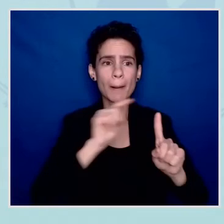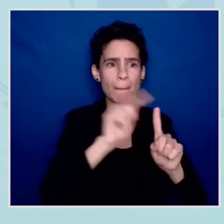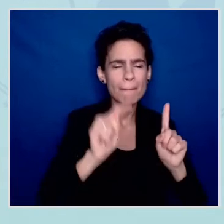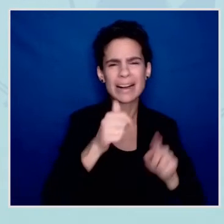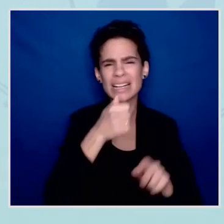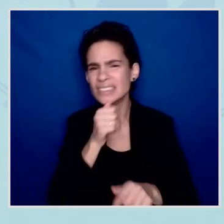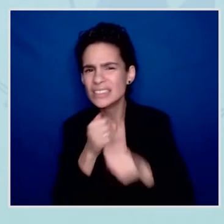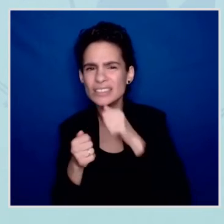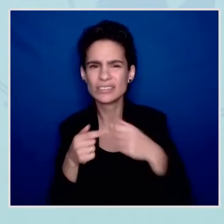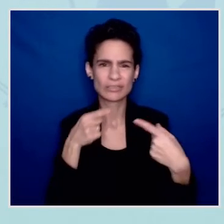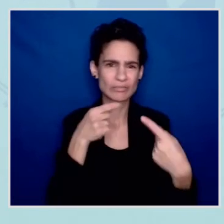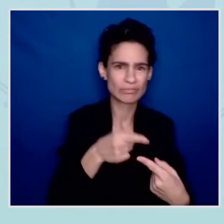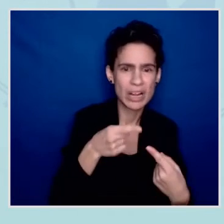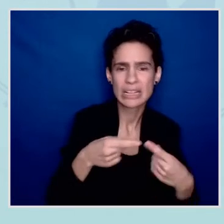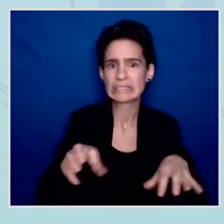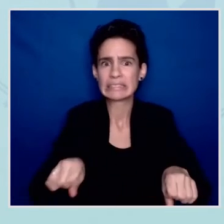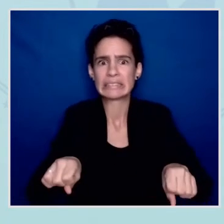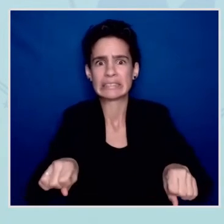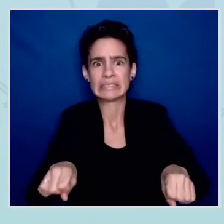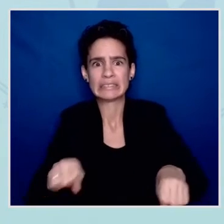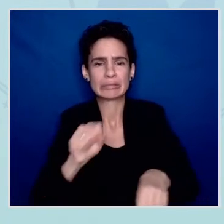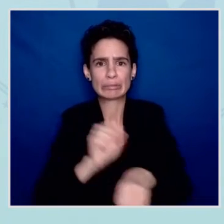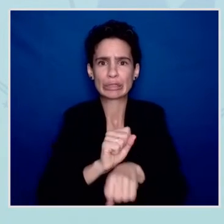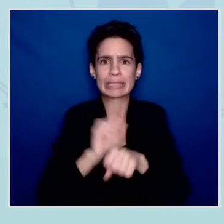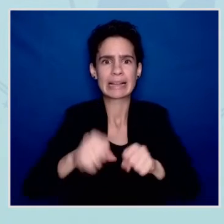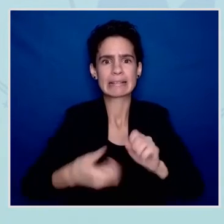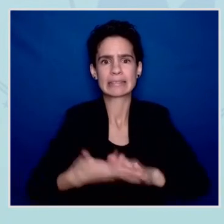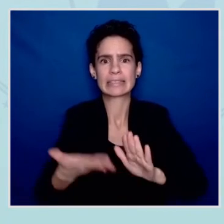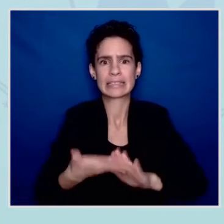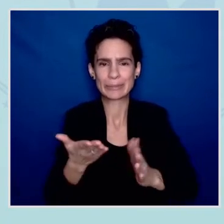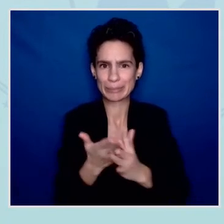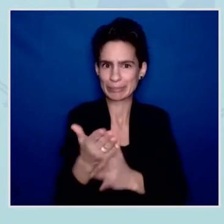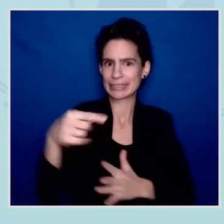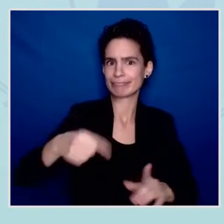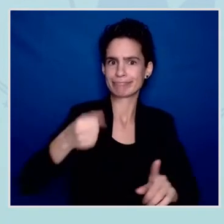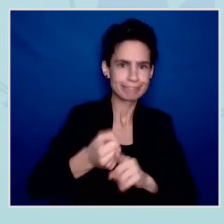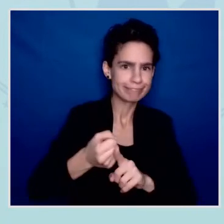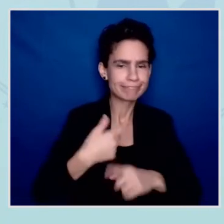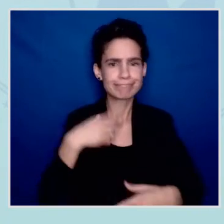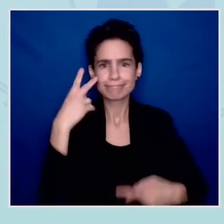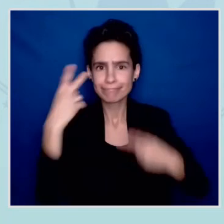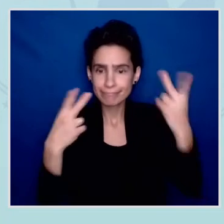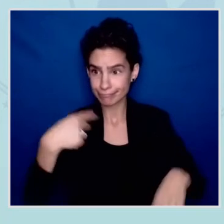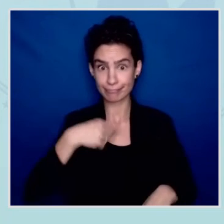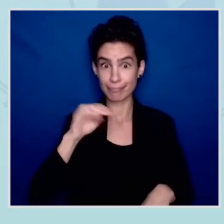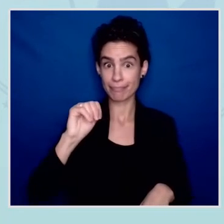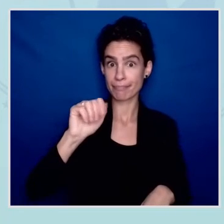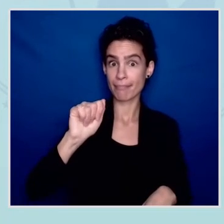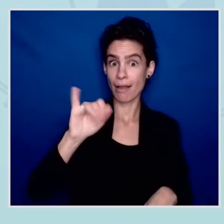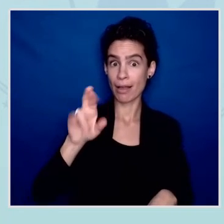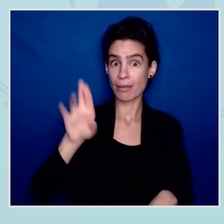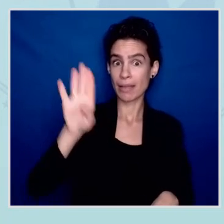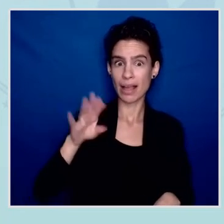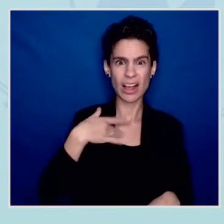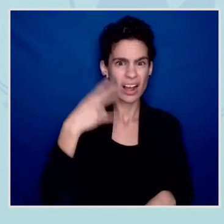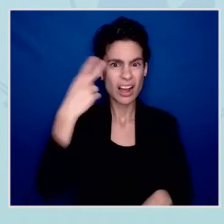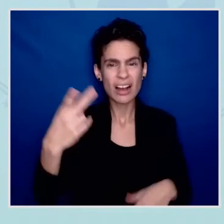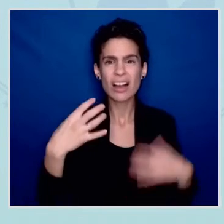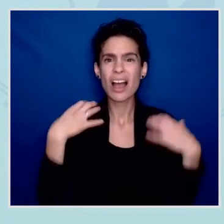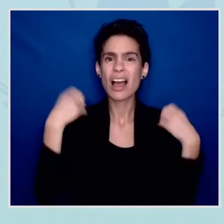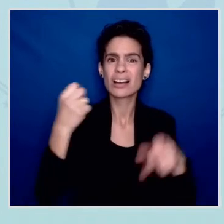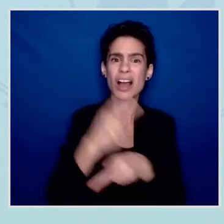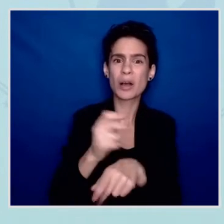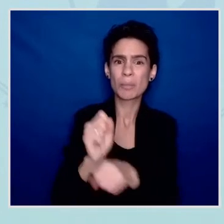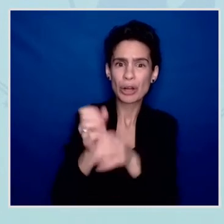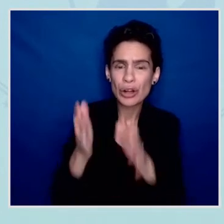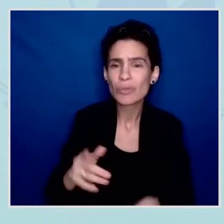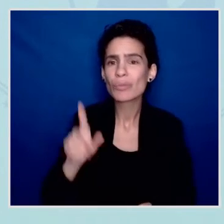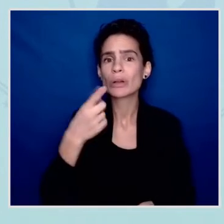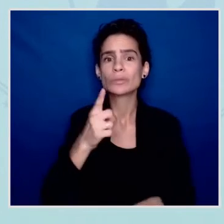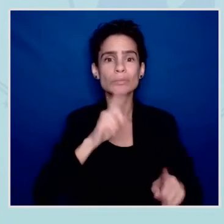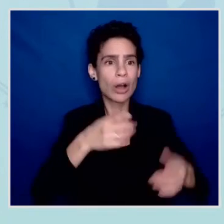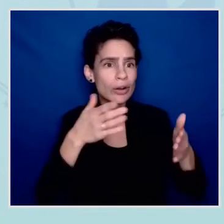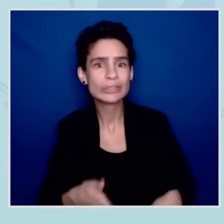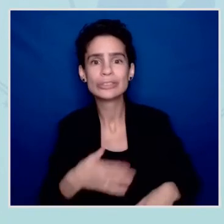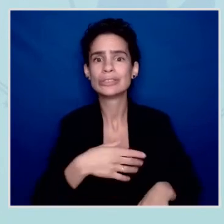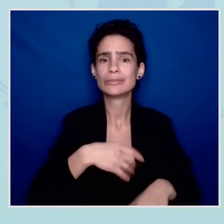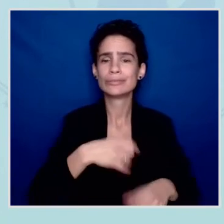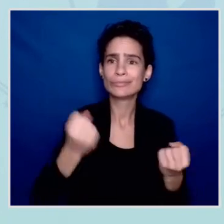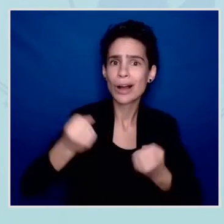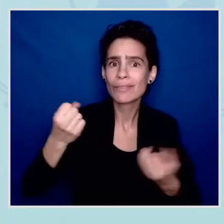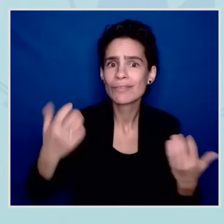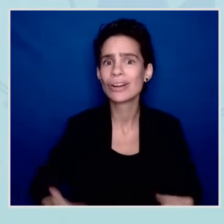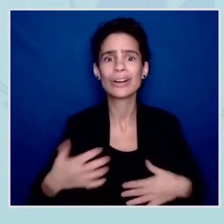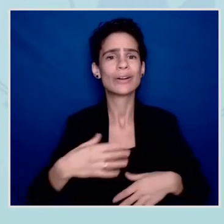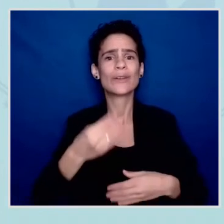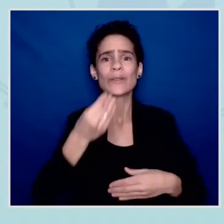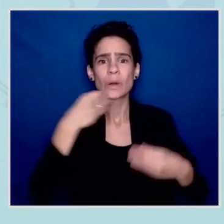IN AMERICA. IT'S A TIME OF